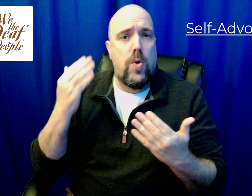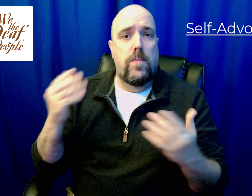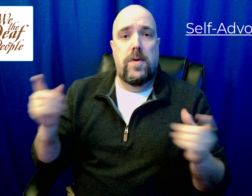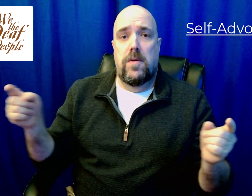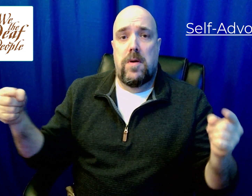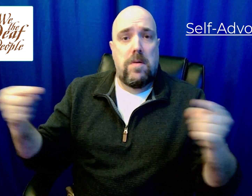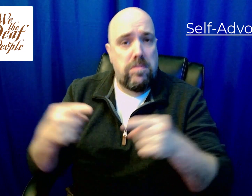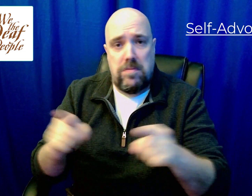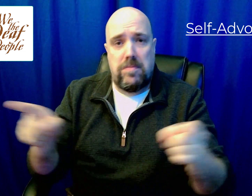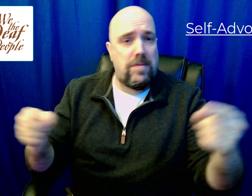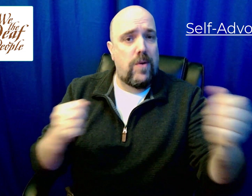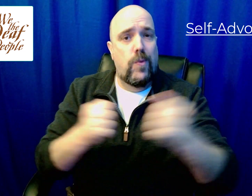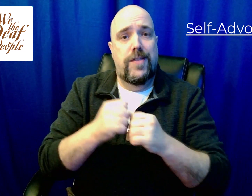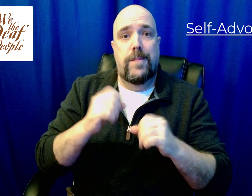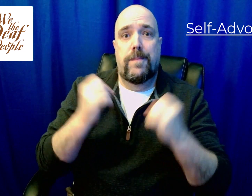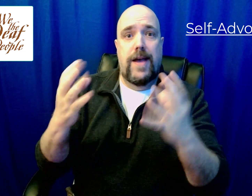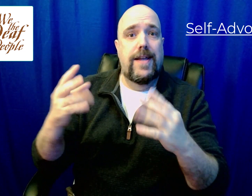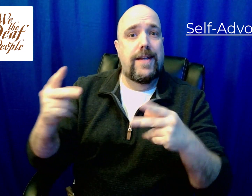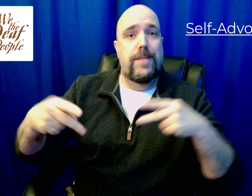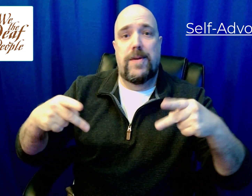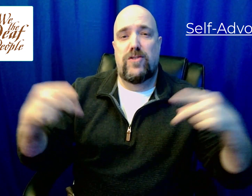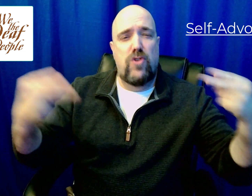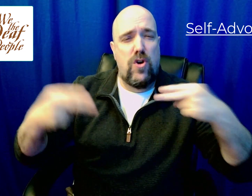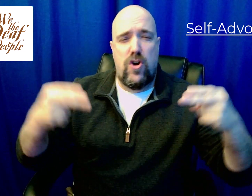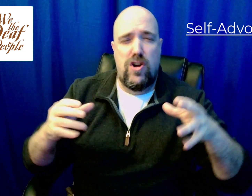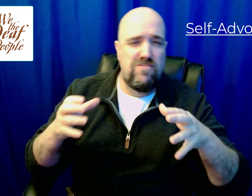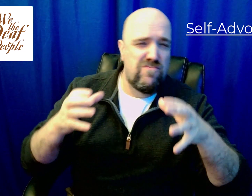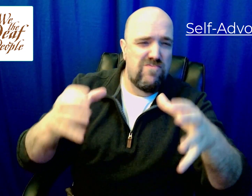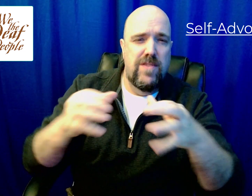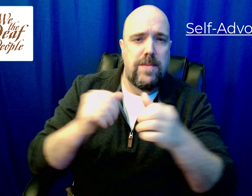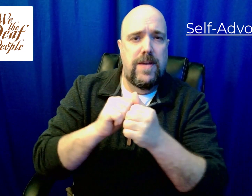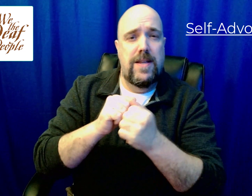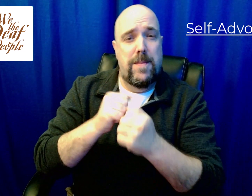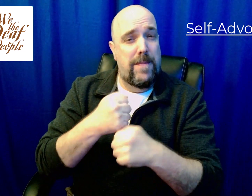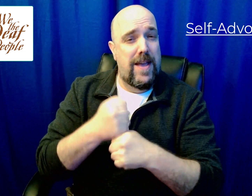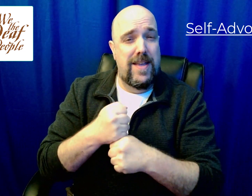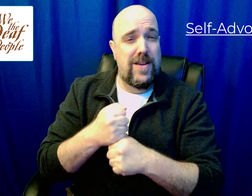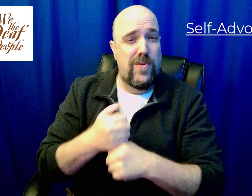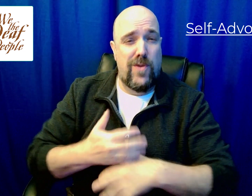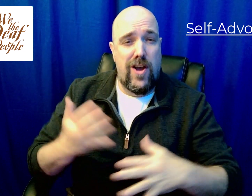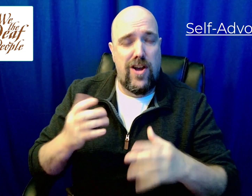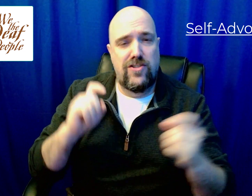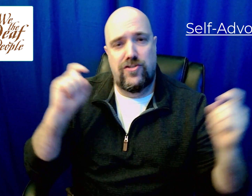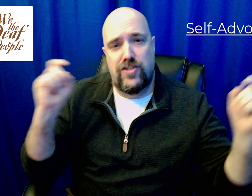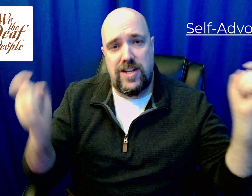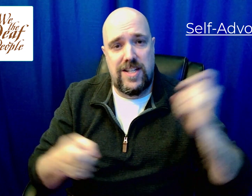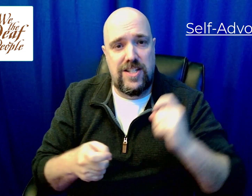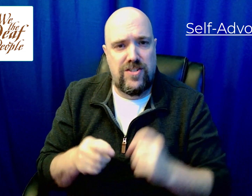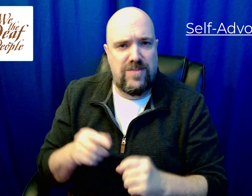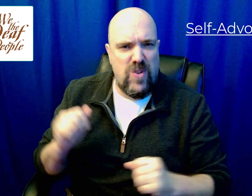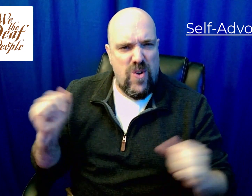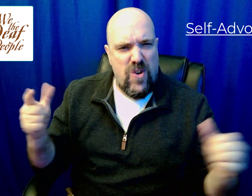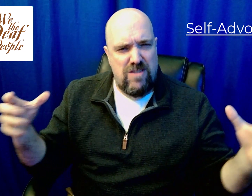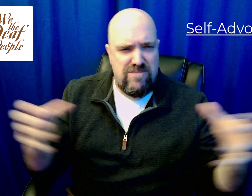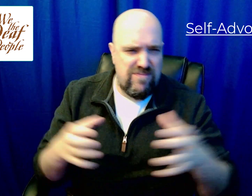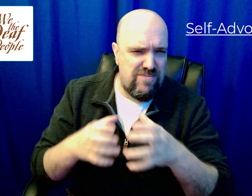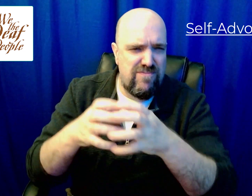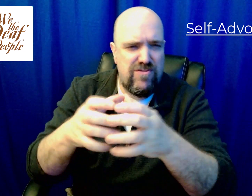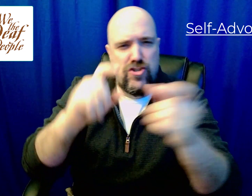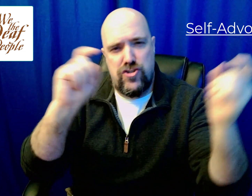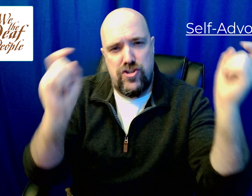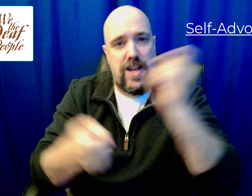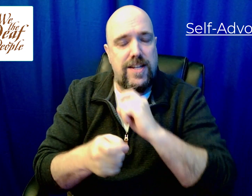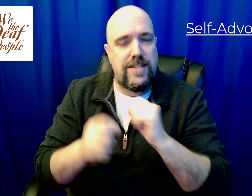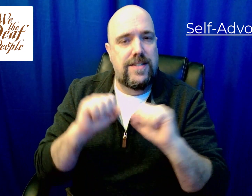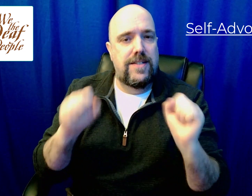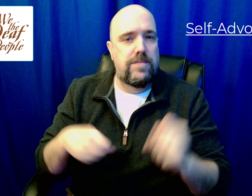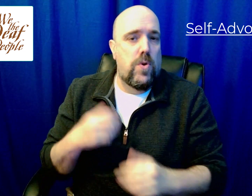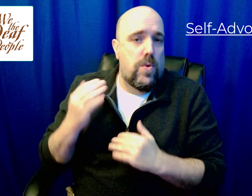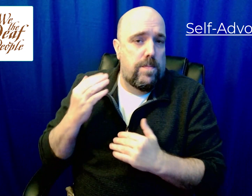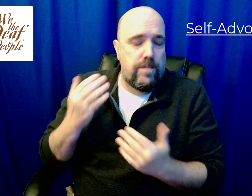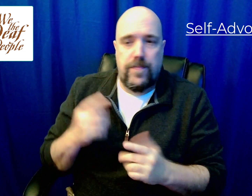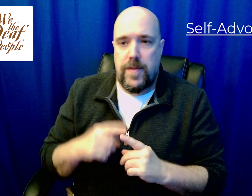I hope they will cross down the road. And many people will come together to make a change the system. That is what I hope.